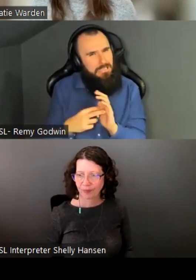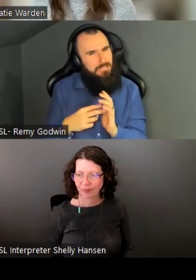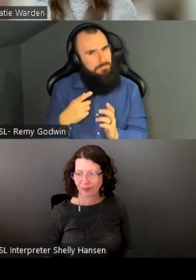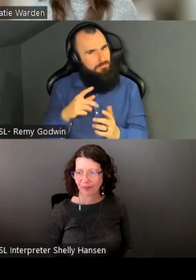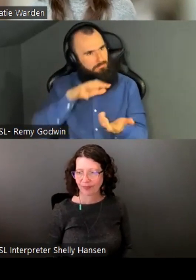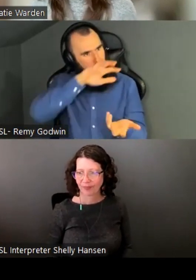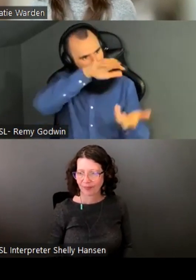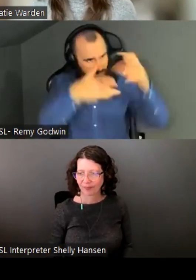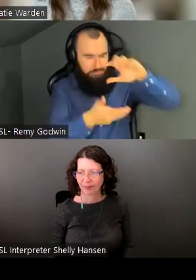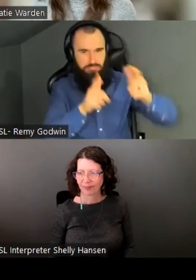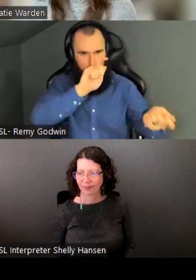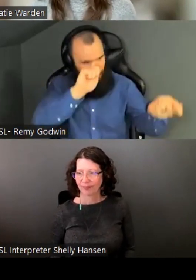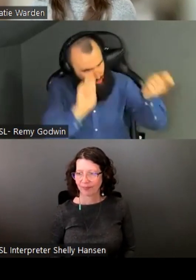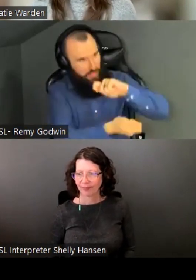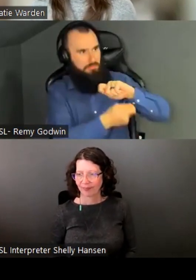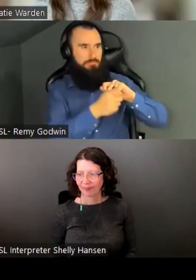the kind of service someone's going to get.